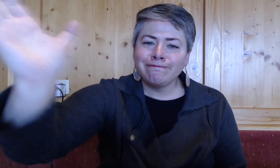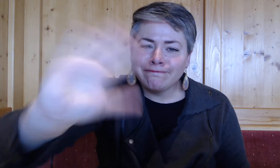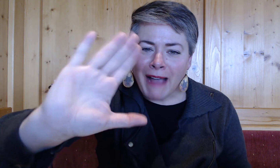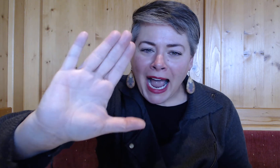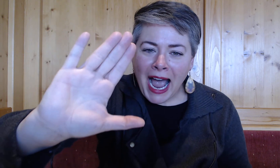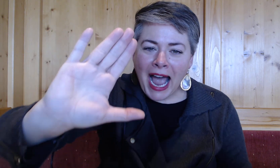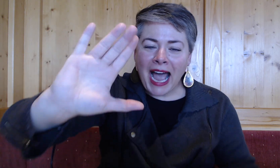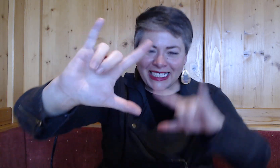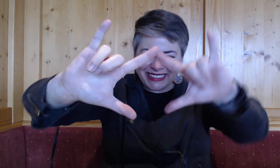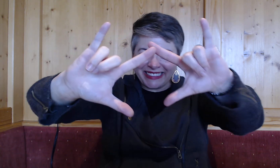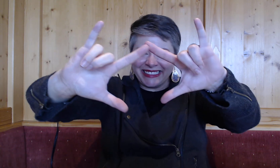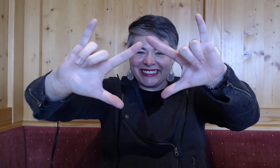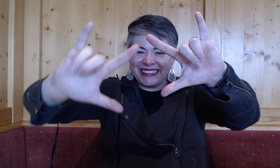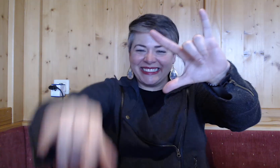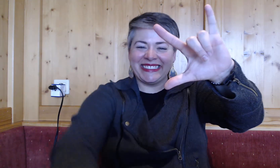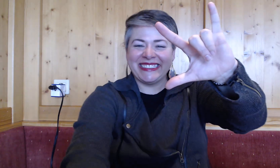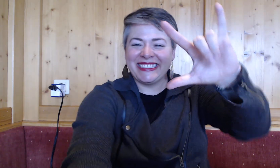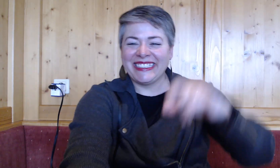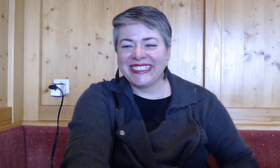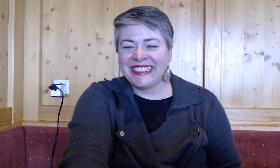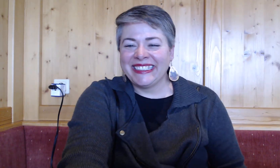www.thistlesandcoos.com